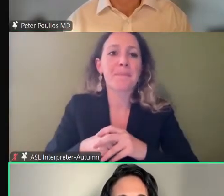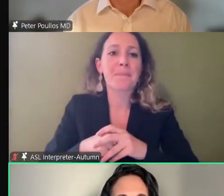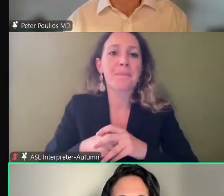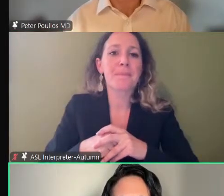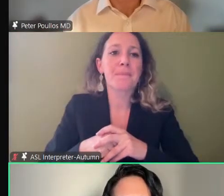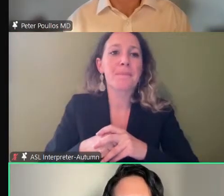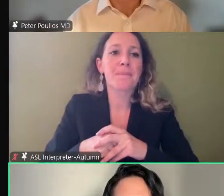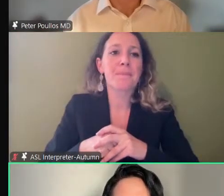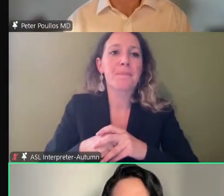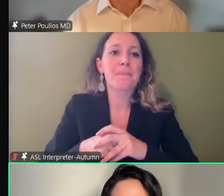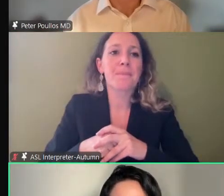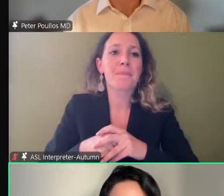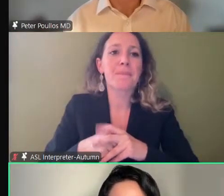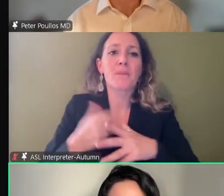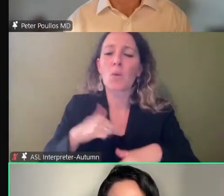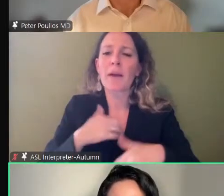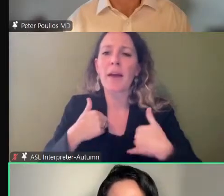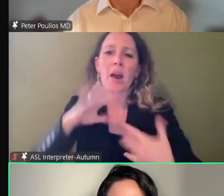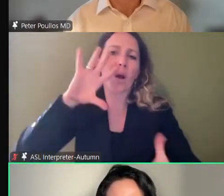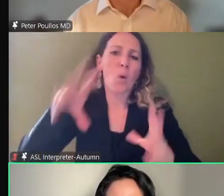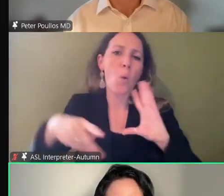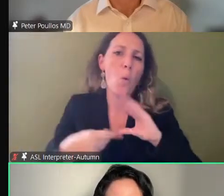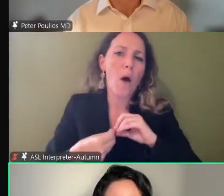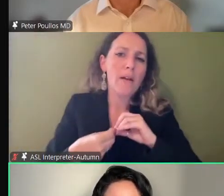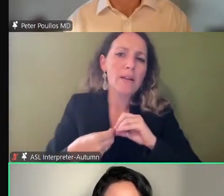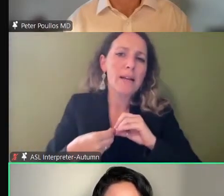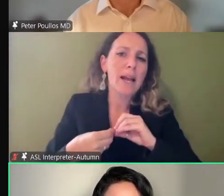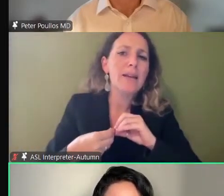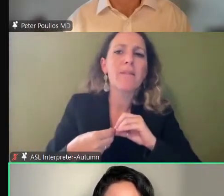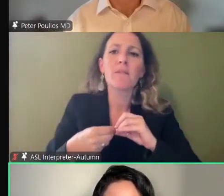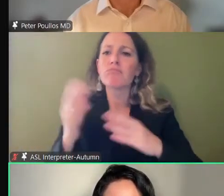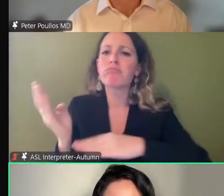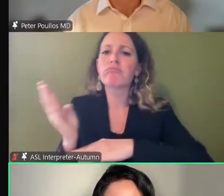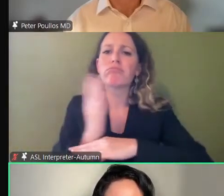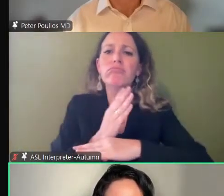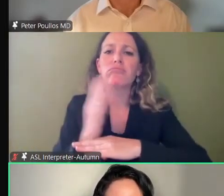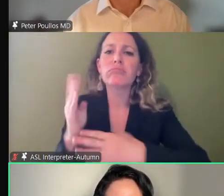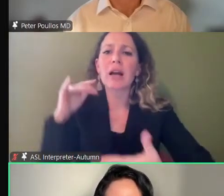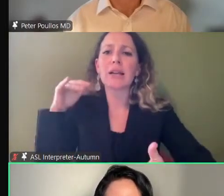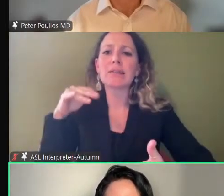a qualitative scoping study using photo voice for sensory voice. I know this sounds very technical